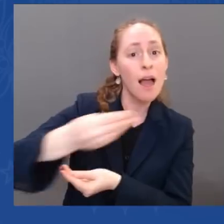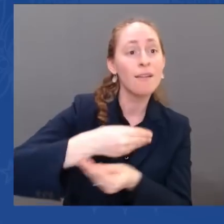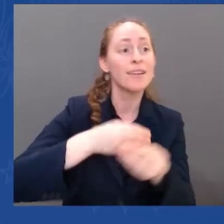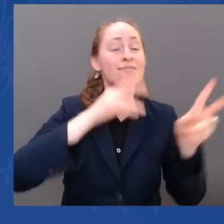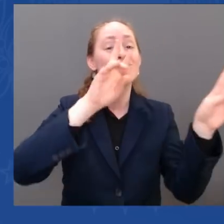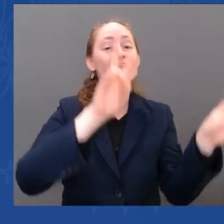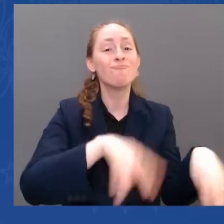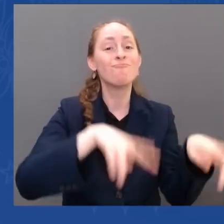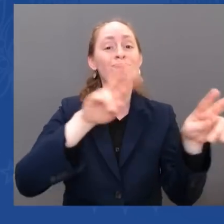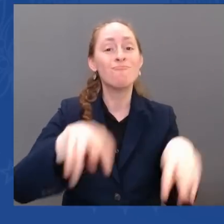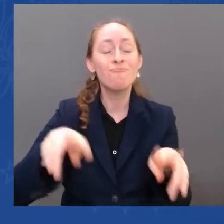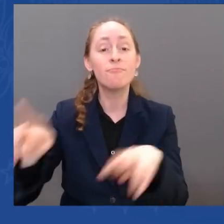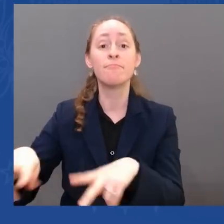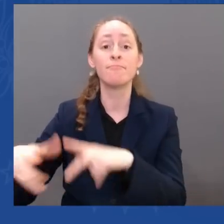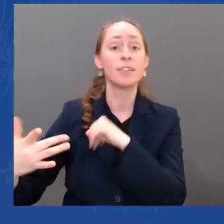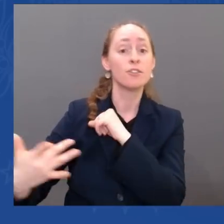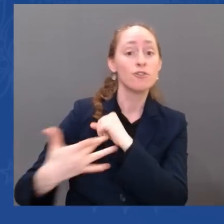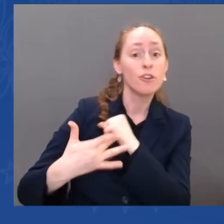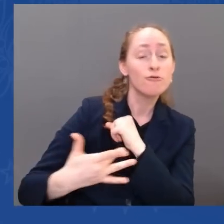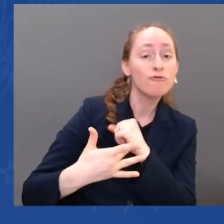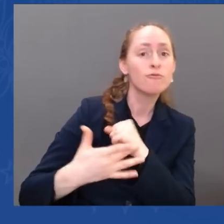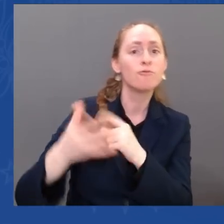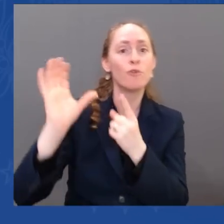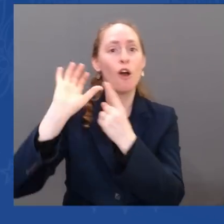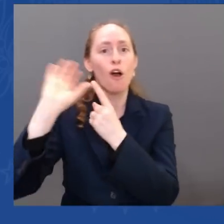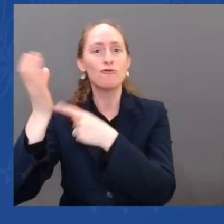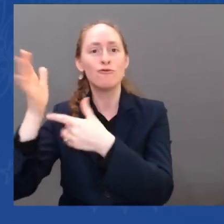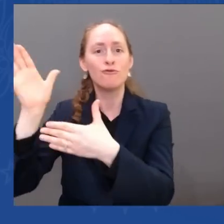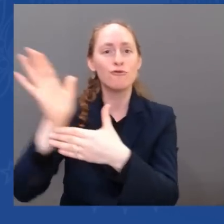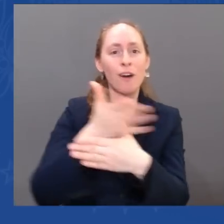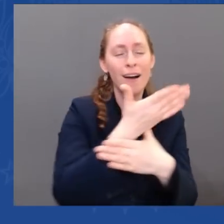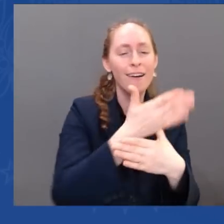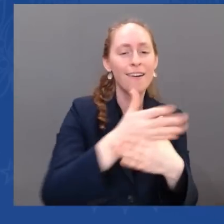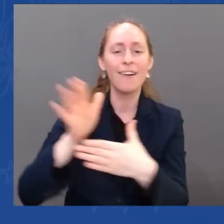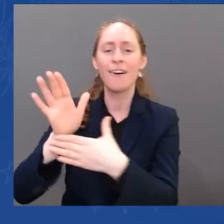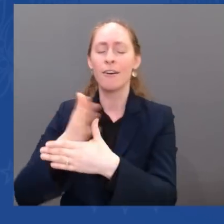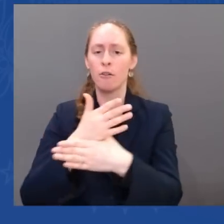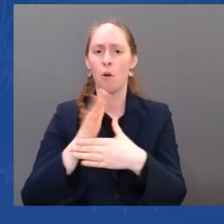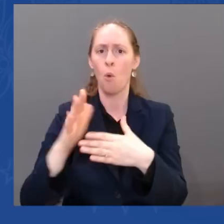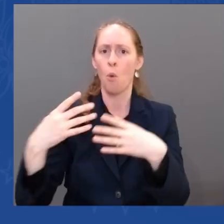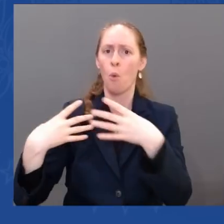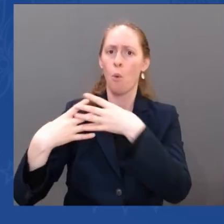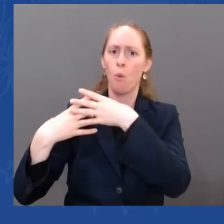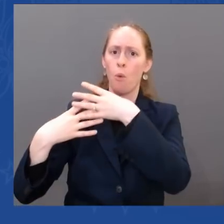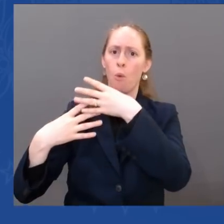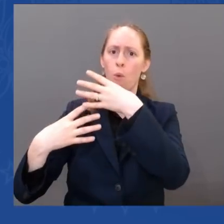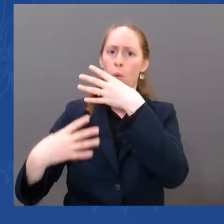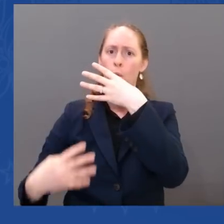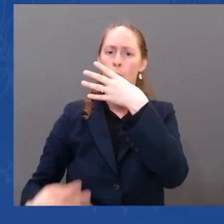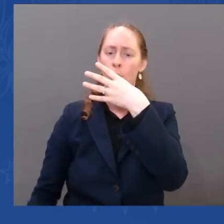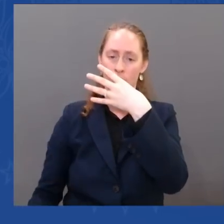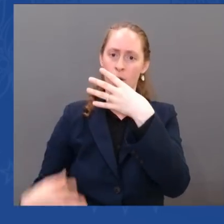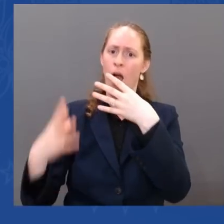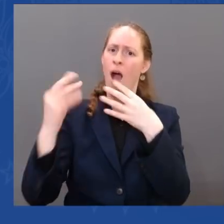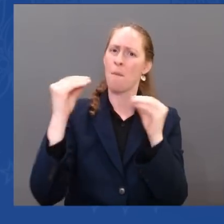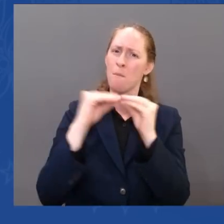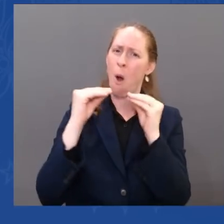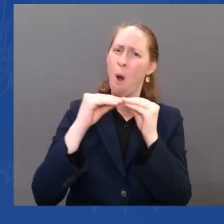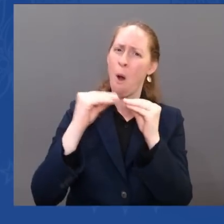There is so much, ladies and gentlemen, to be mutually gained. As you know, Greece has come through severe adversity.